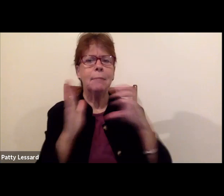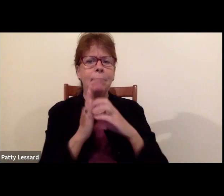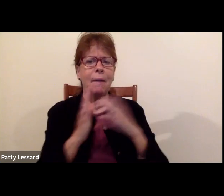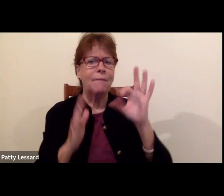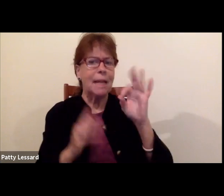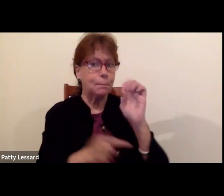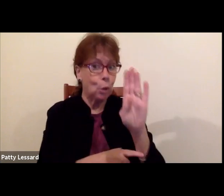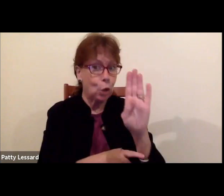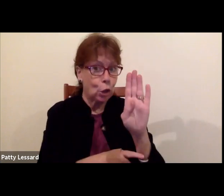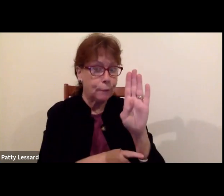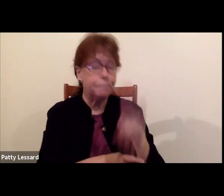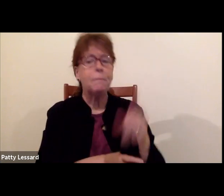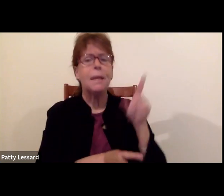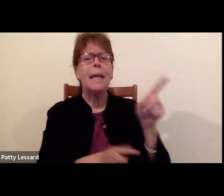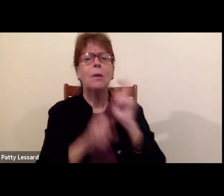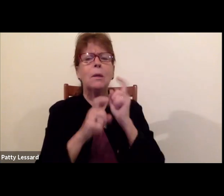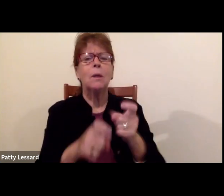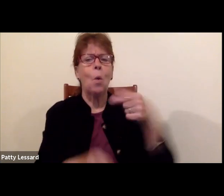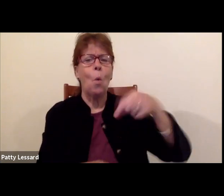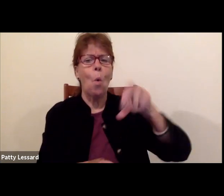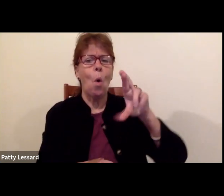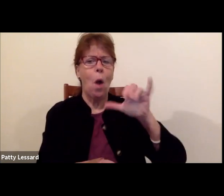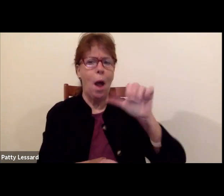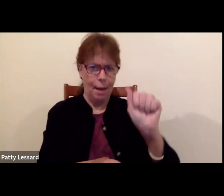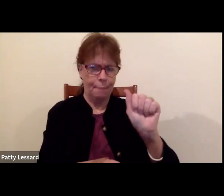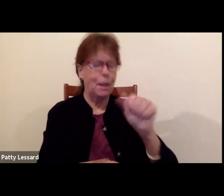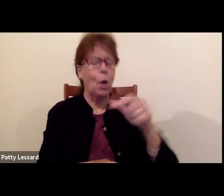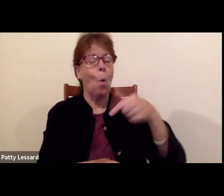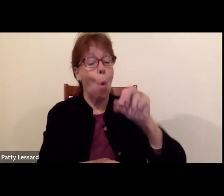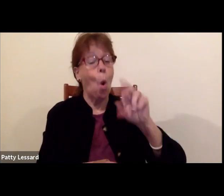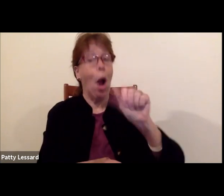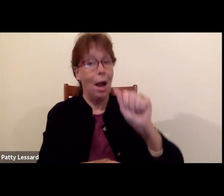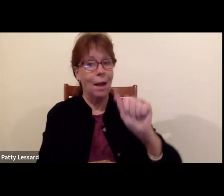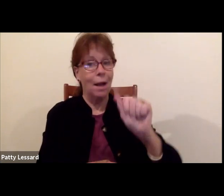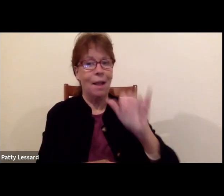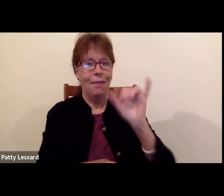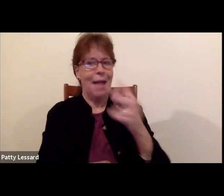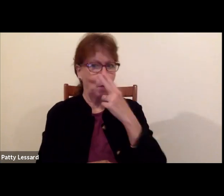Don Grushkin, a professor at CSU Sacramento in deaf